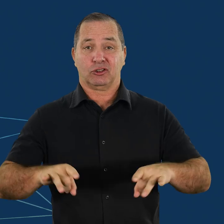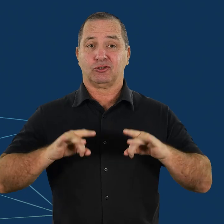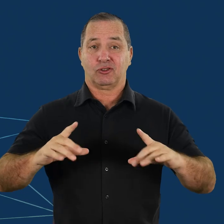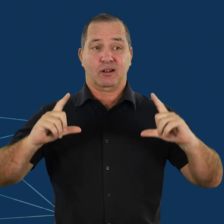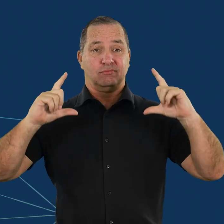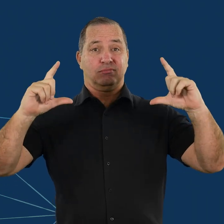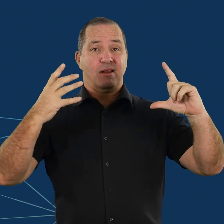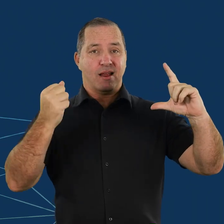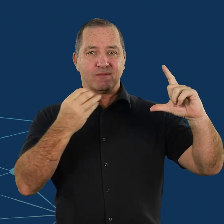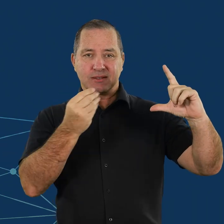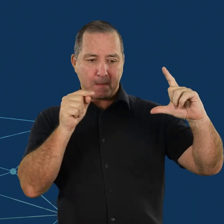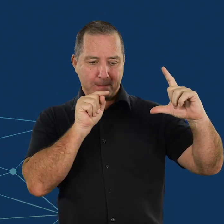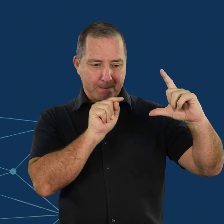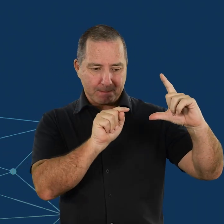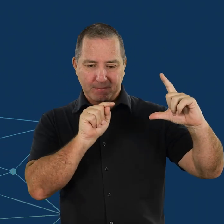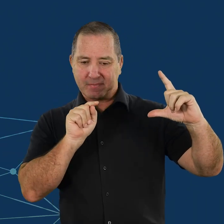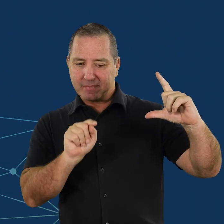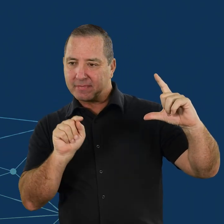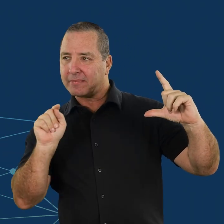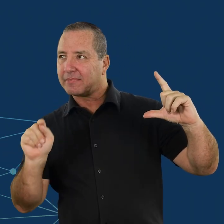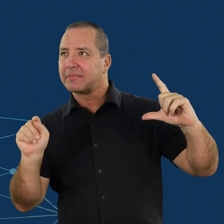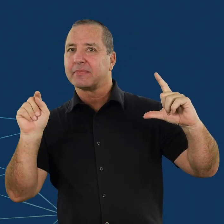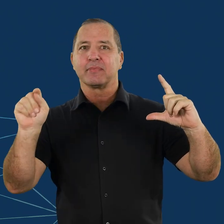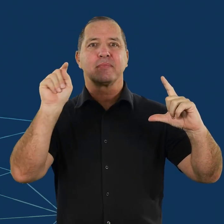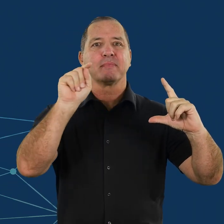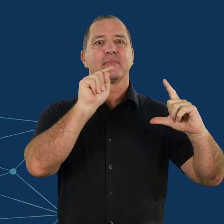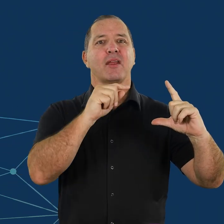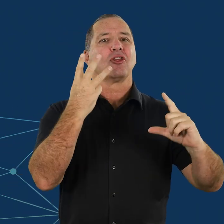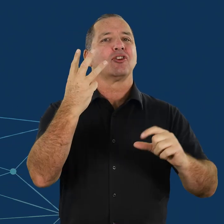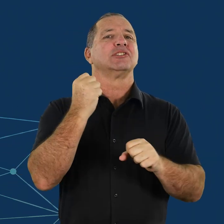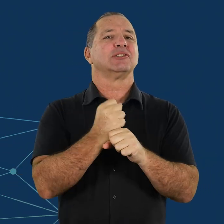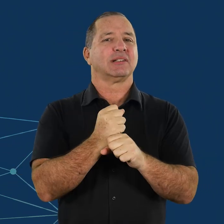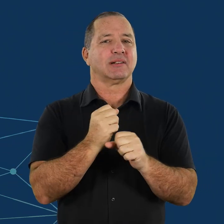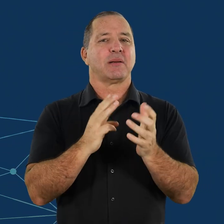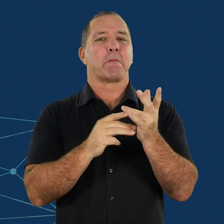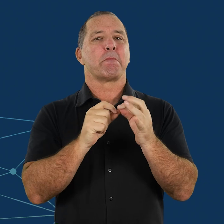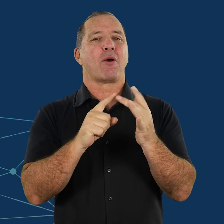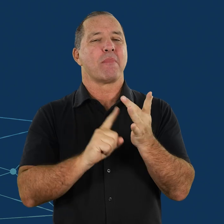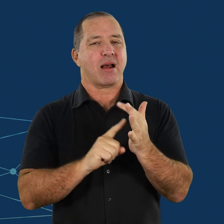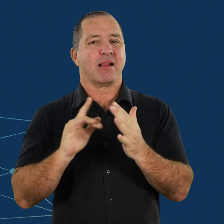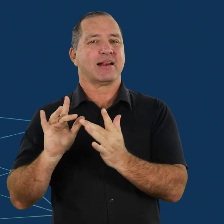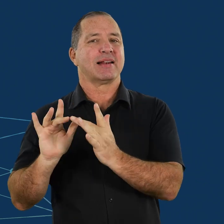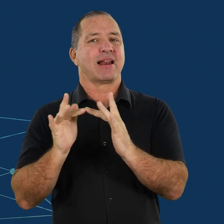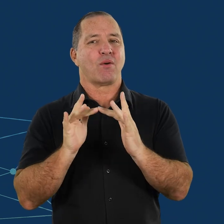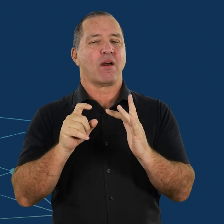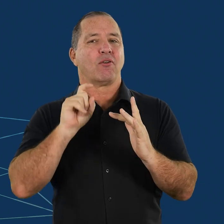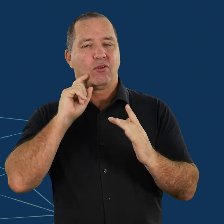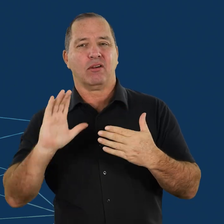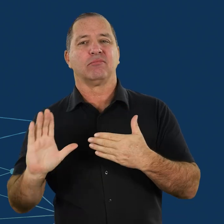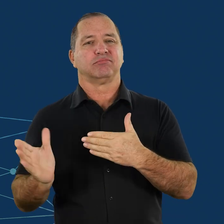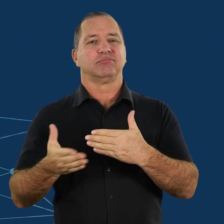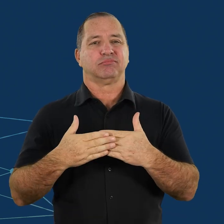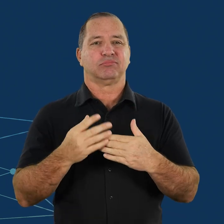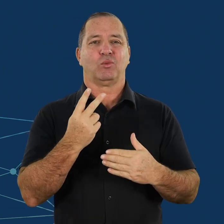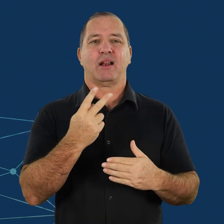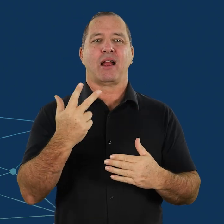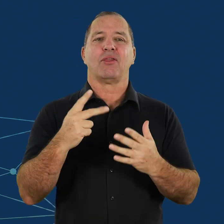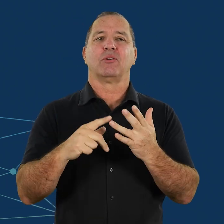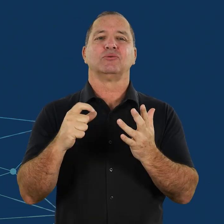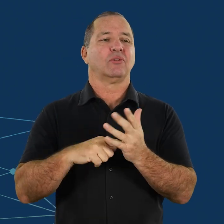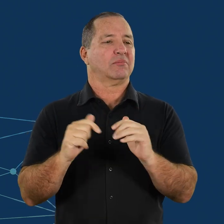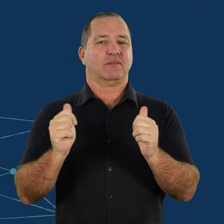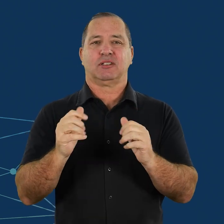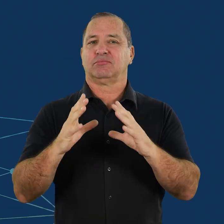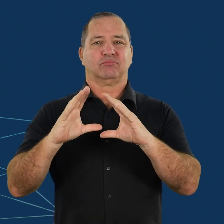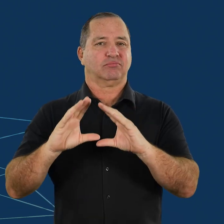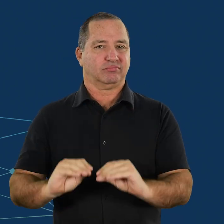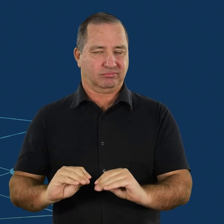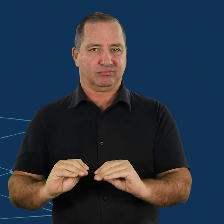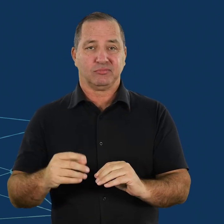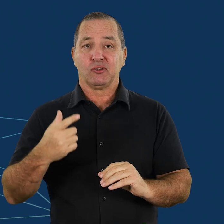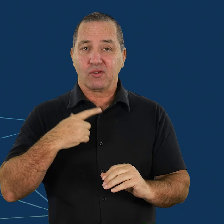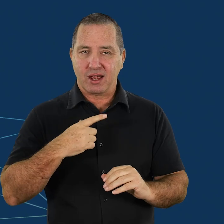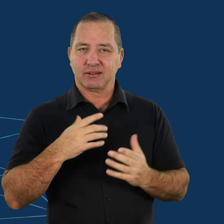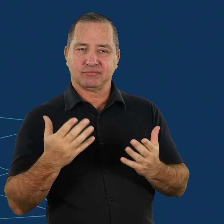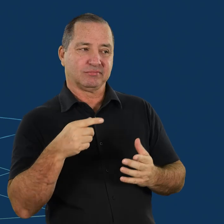Australia’s remaining 3G mobile networks will close from 28 October,